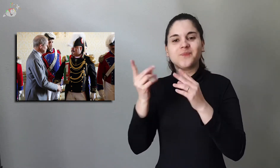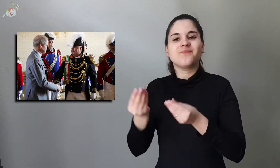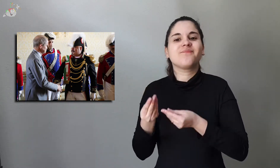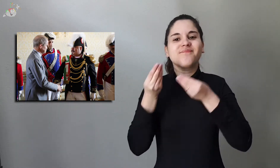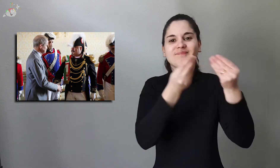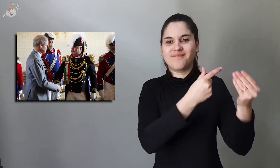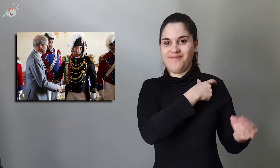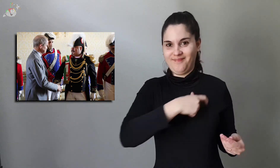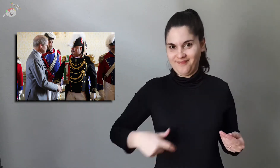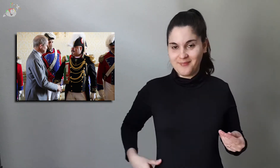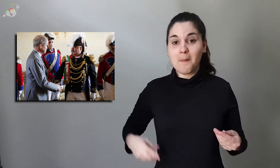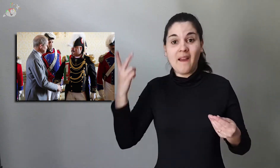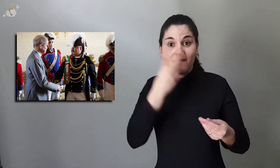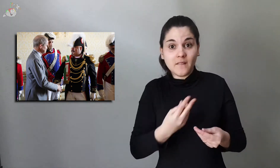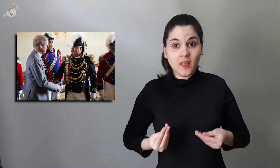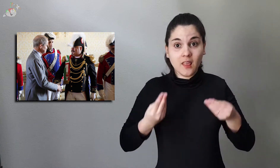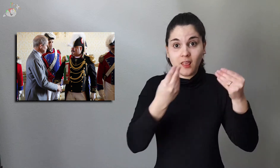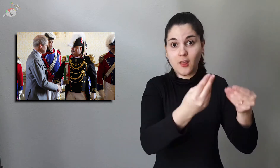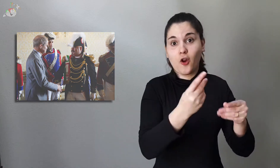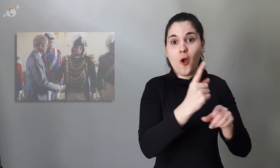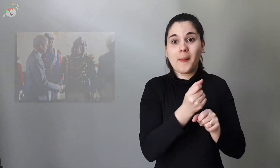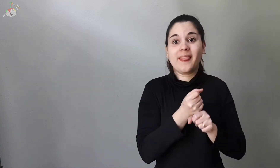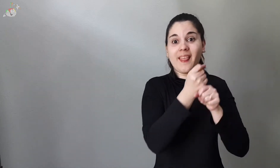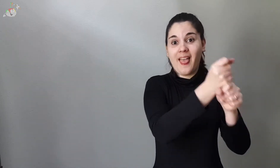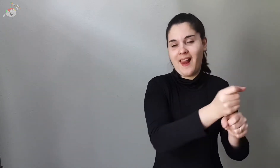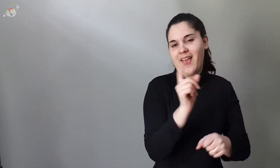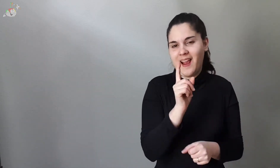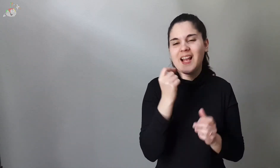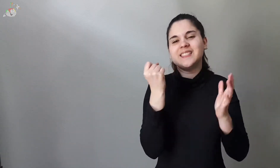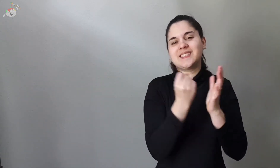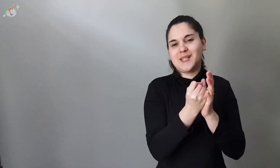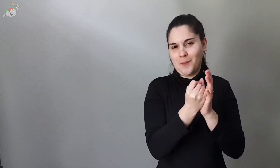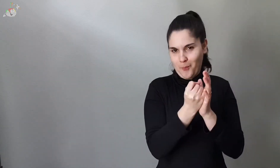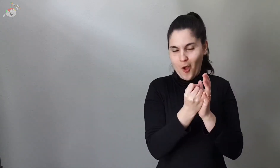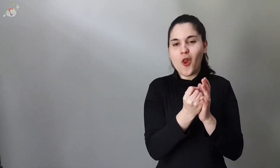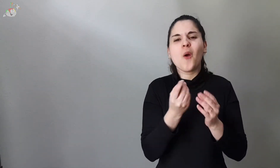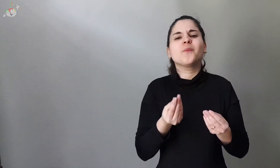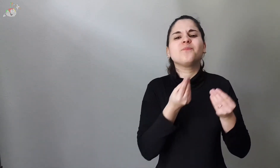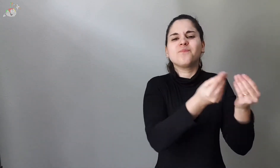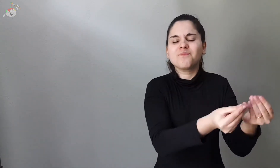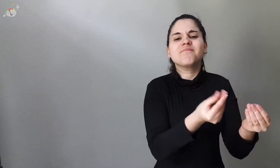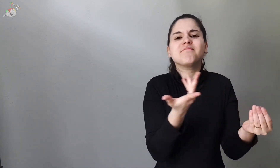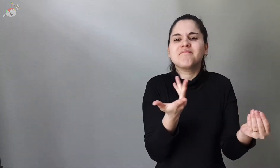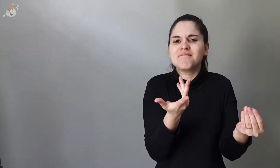who will give him the sash in a symbolic way